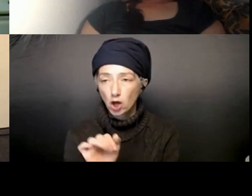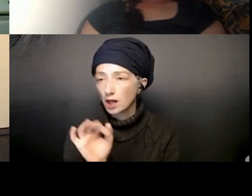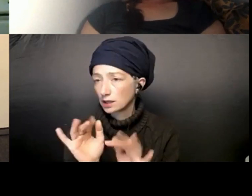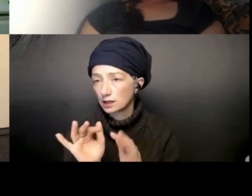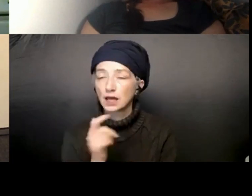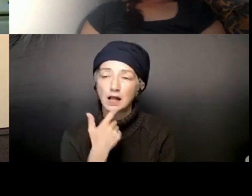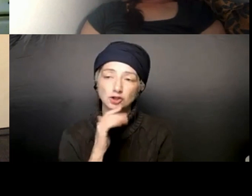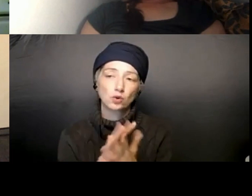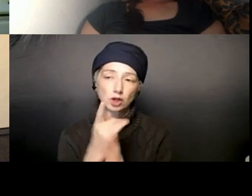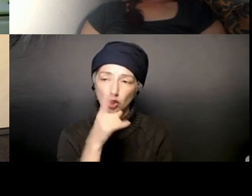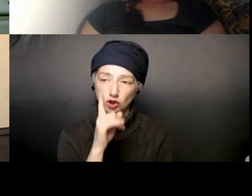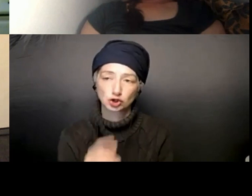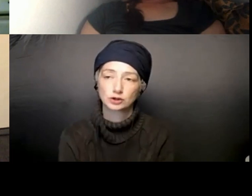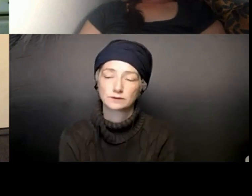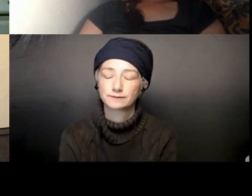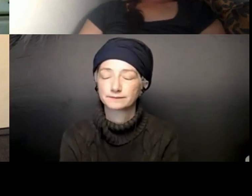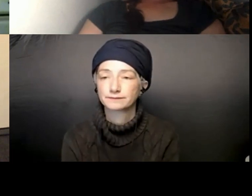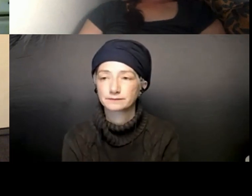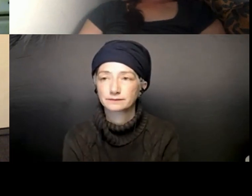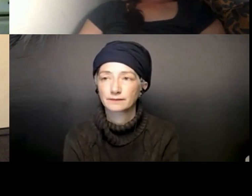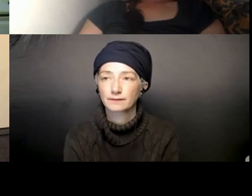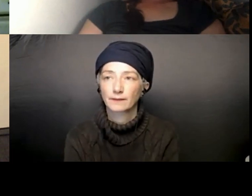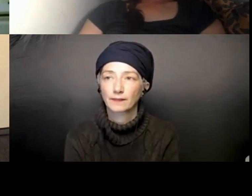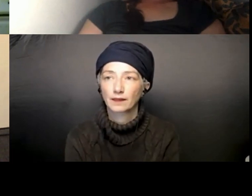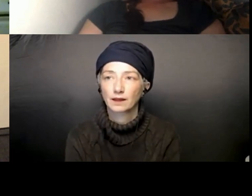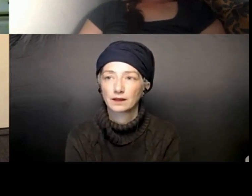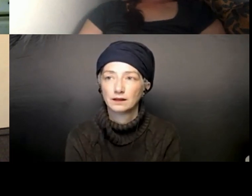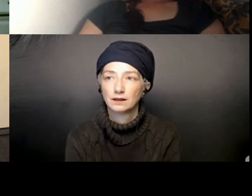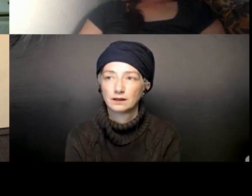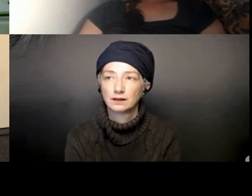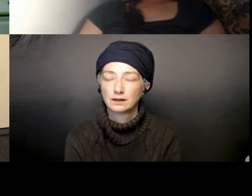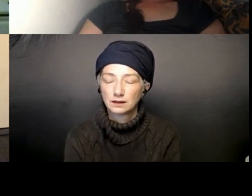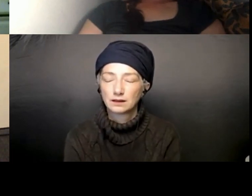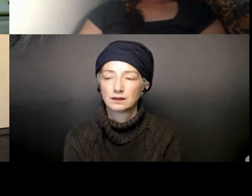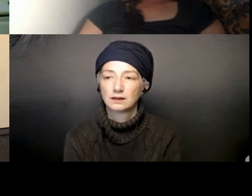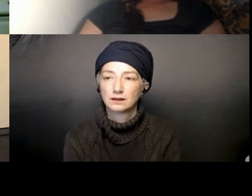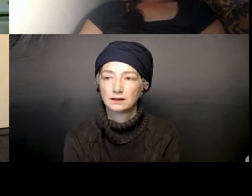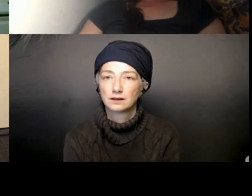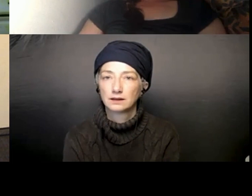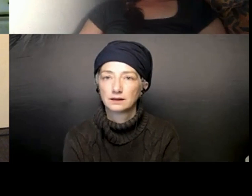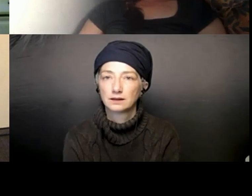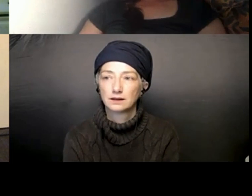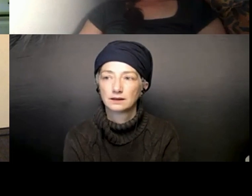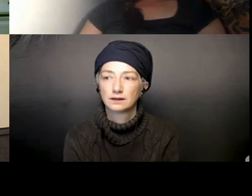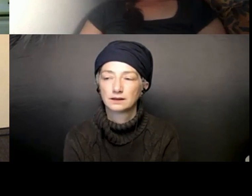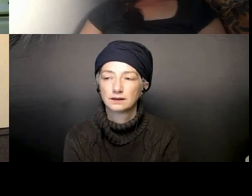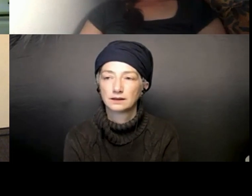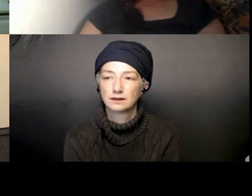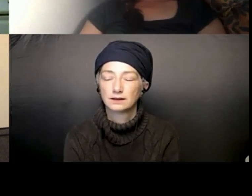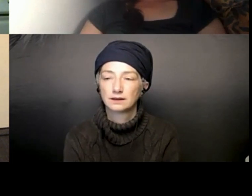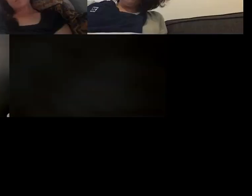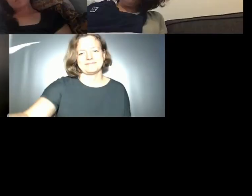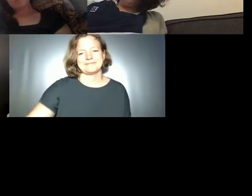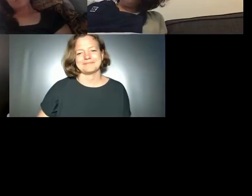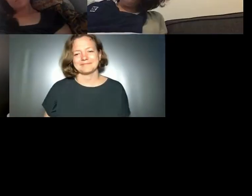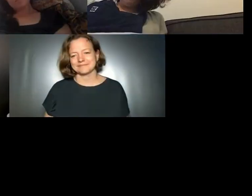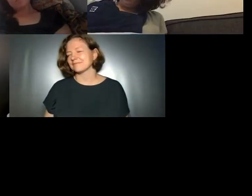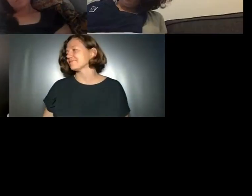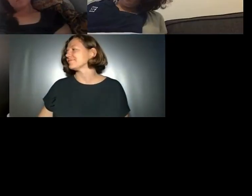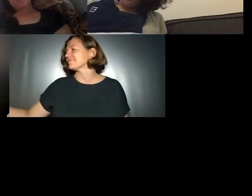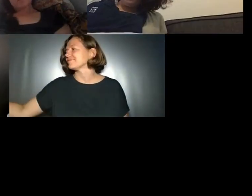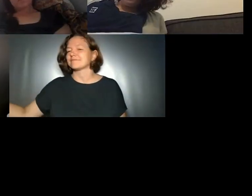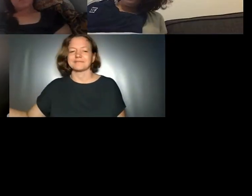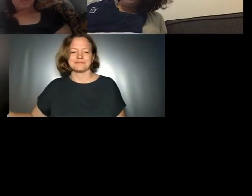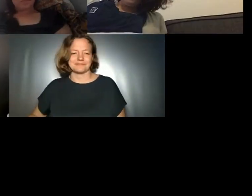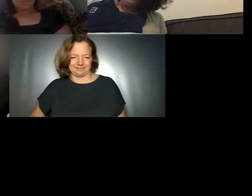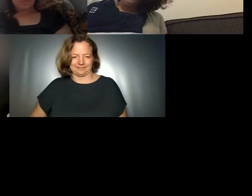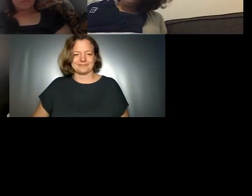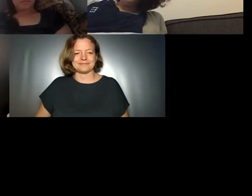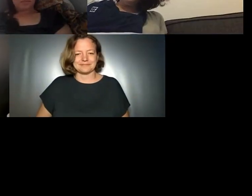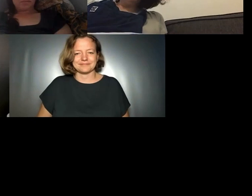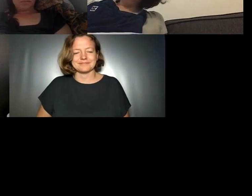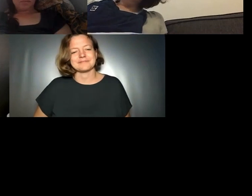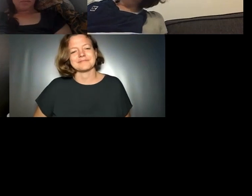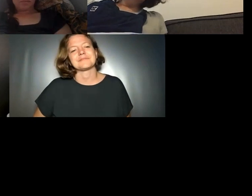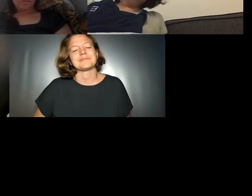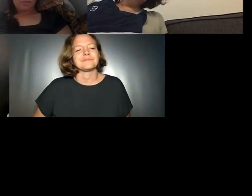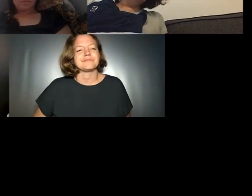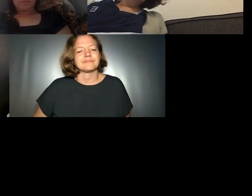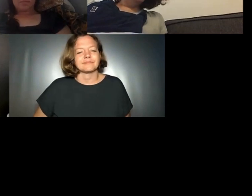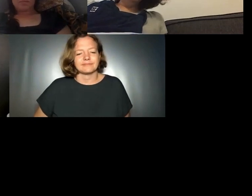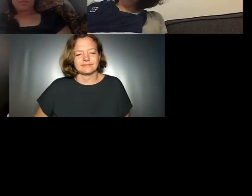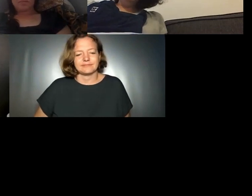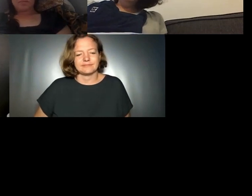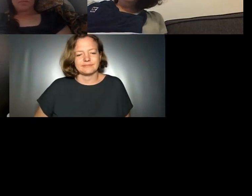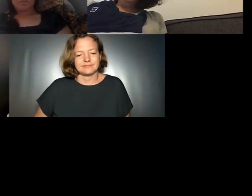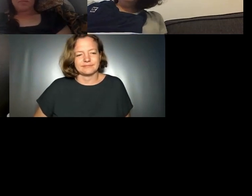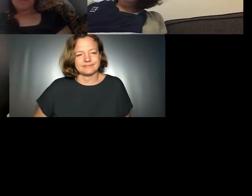So, yes, if there is already raised hand or a question or contribution in the chat...